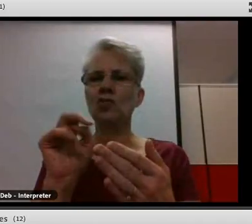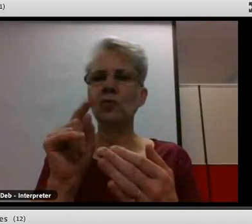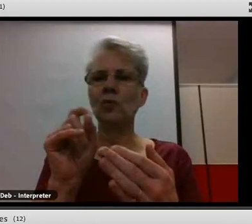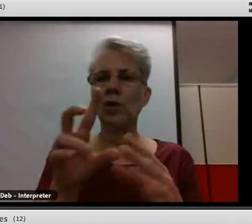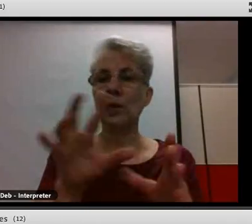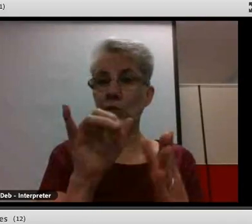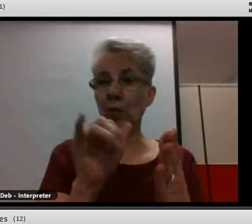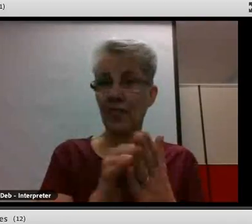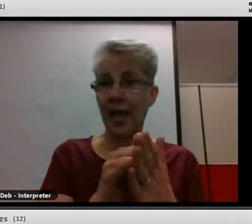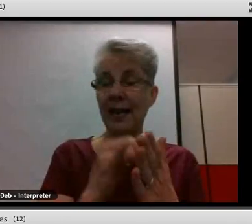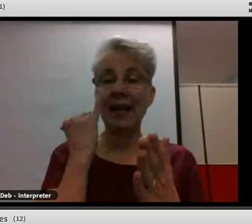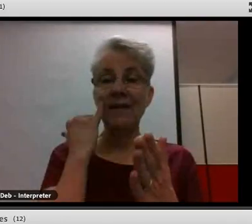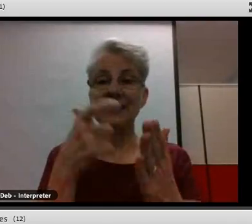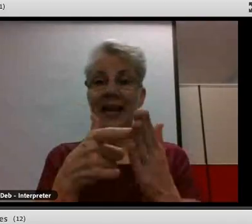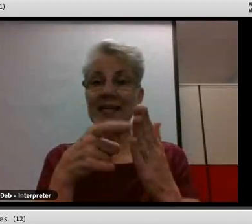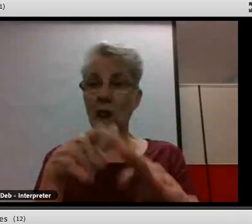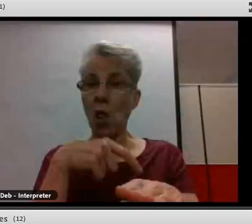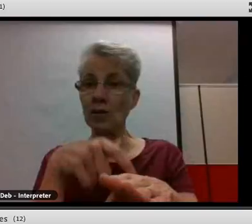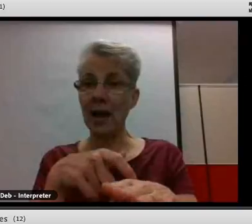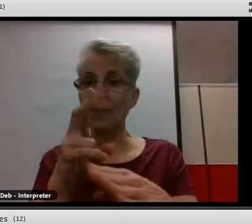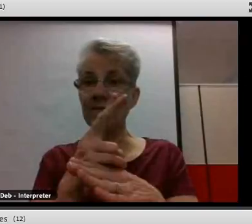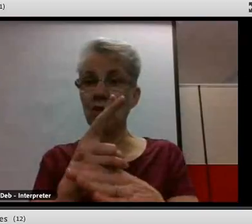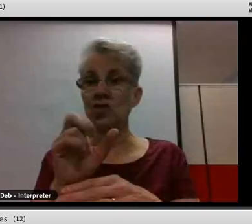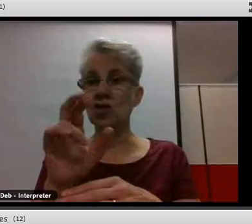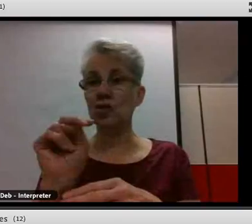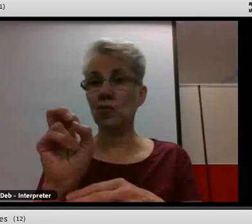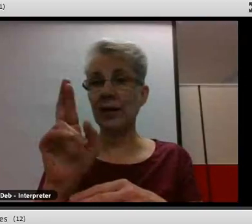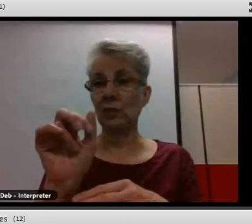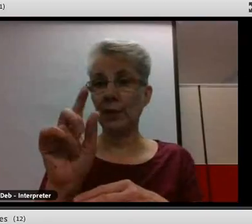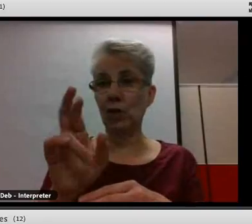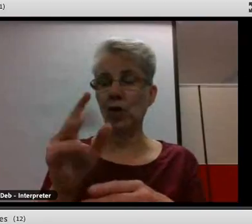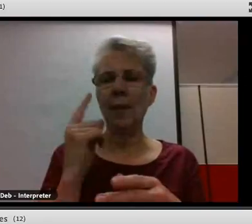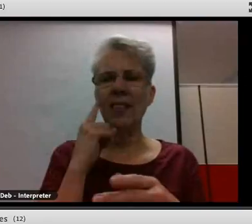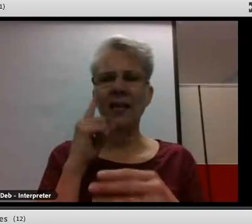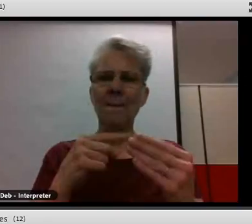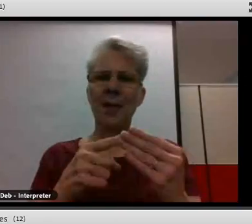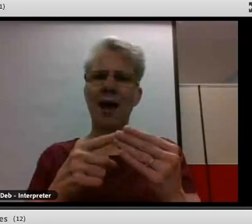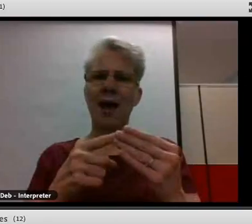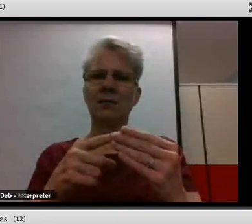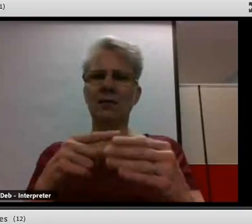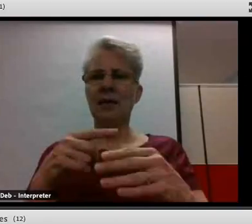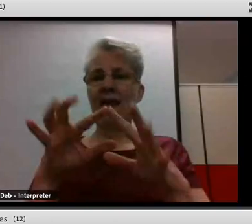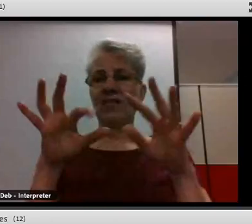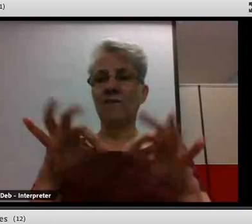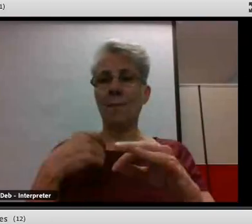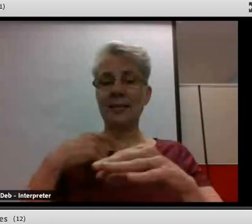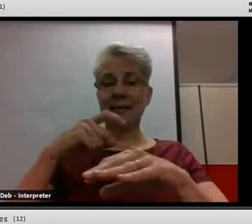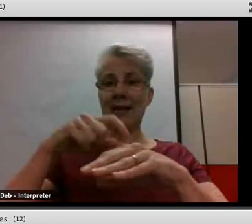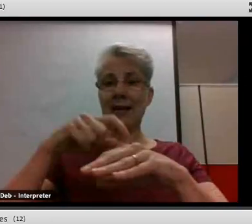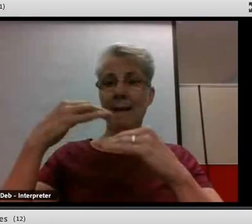What do you do as far as accessibility in your library? It doesn't have to be a long answer.